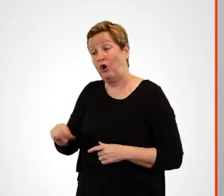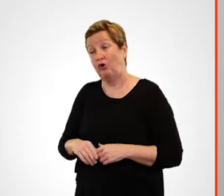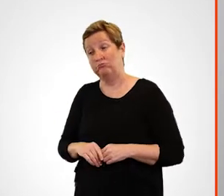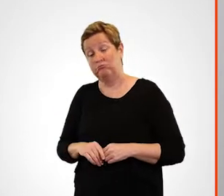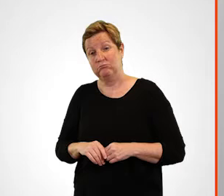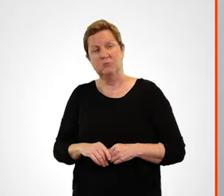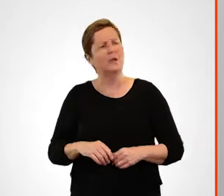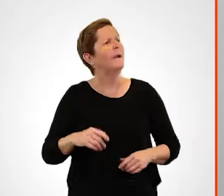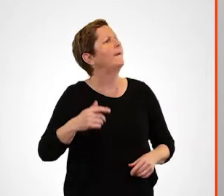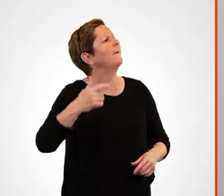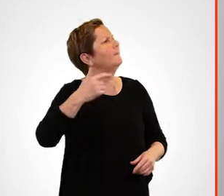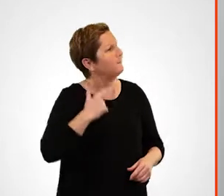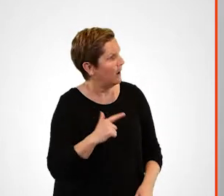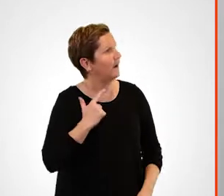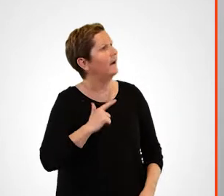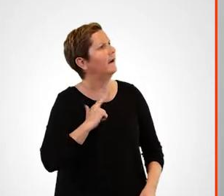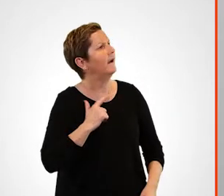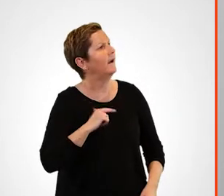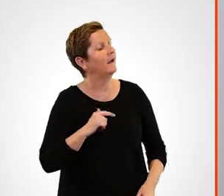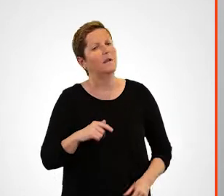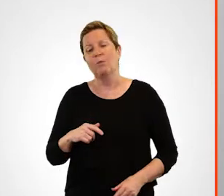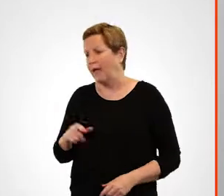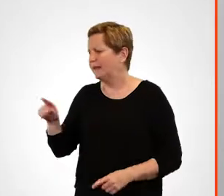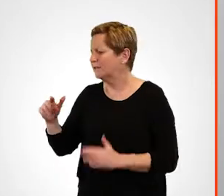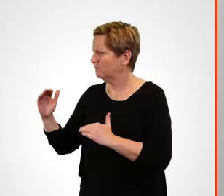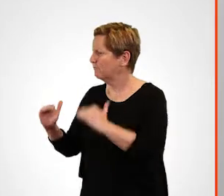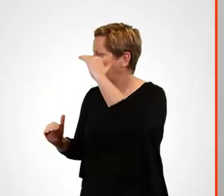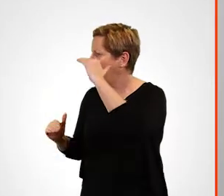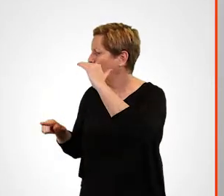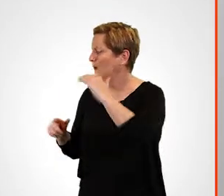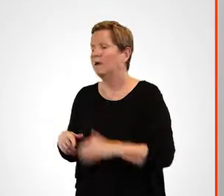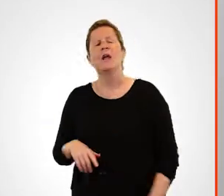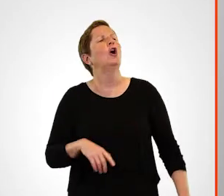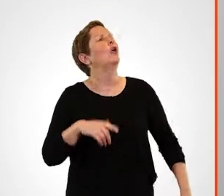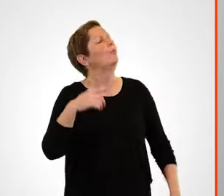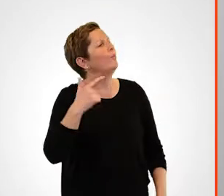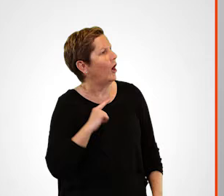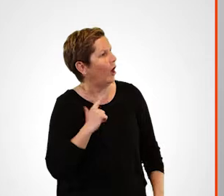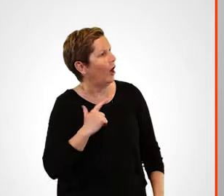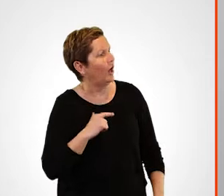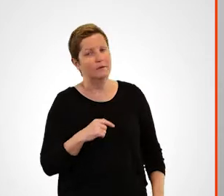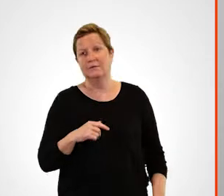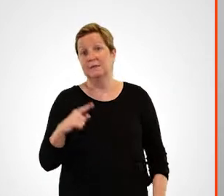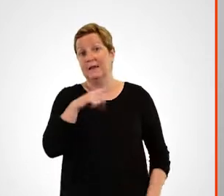"Why?" Well, she's bigger than you are. "Why?" This is a good daddy, he said,